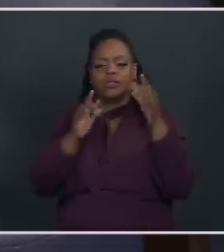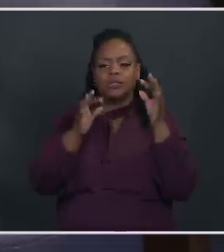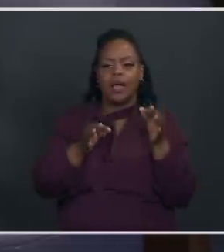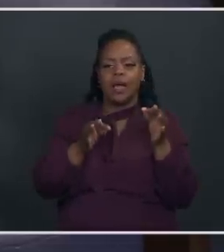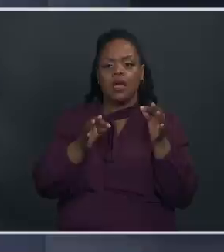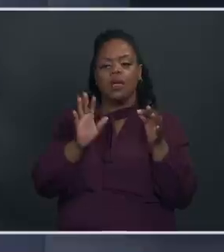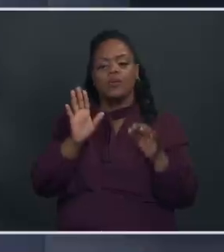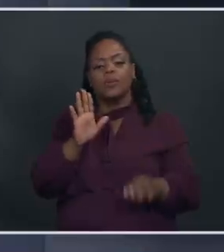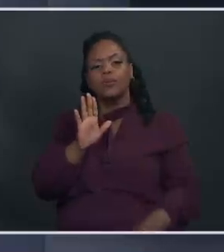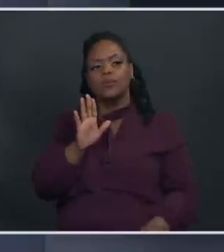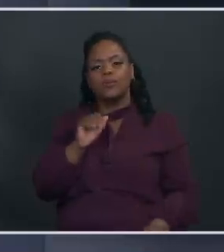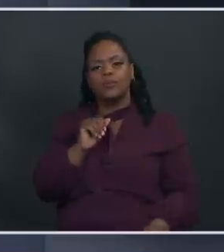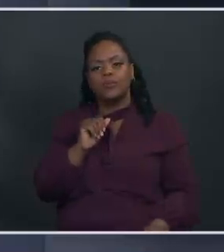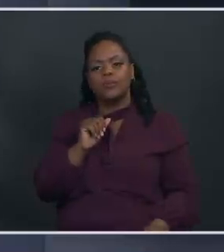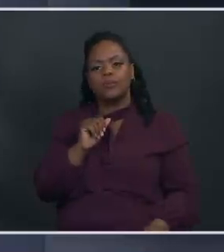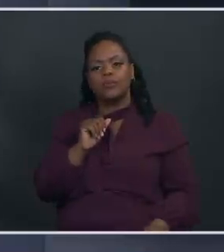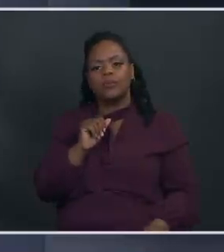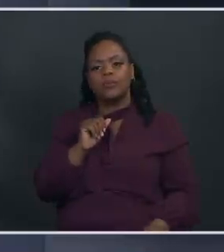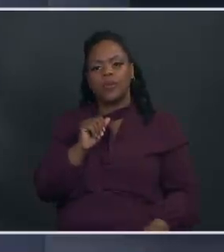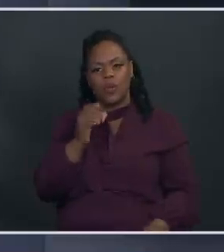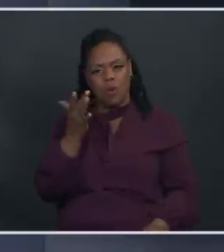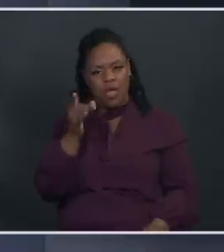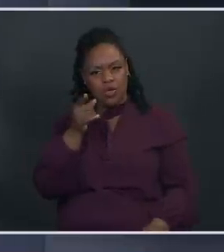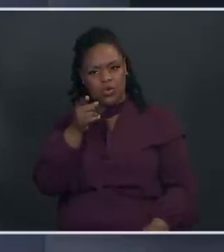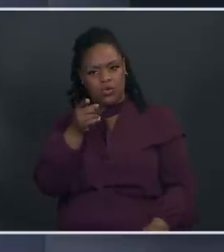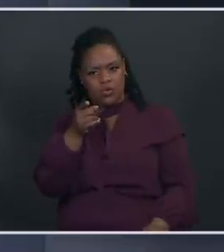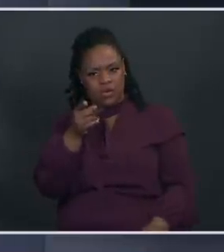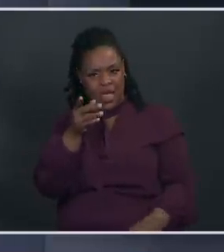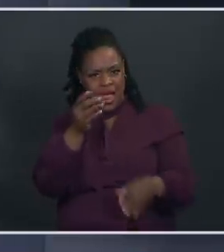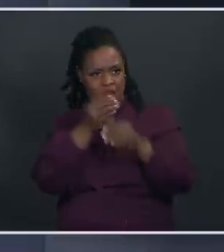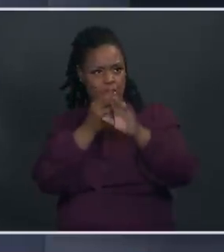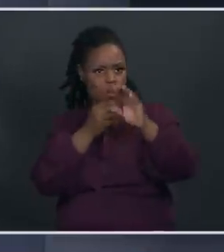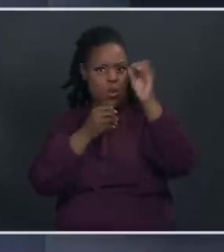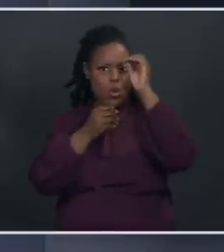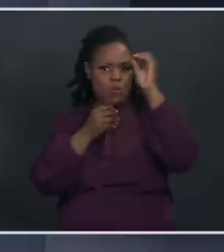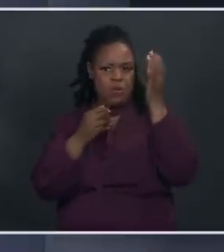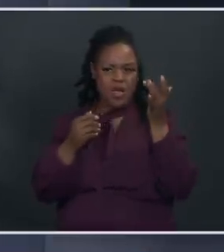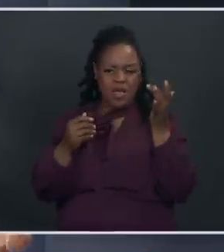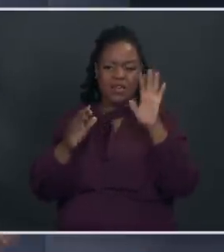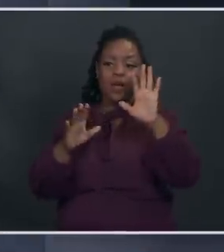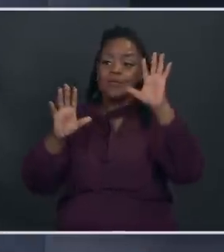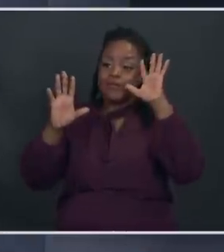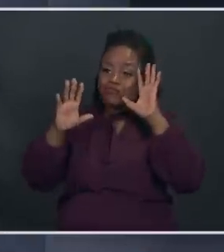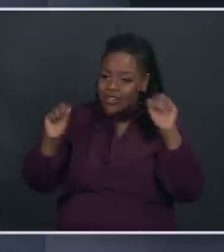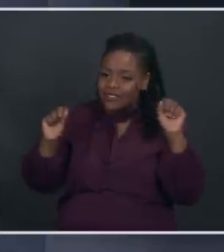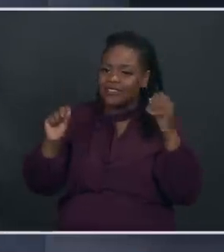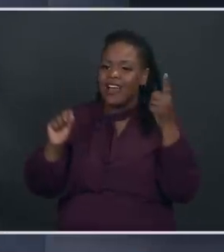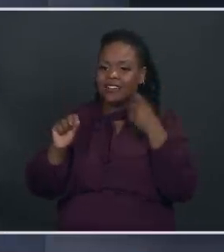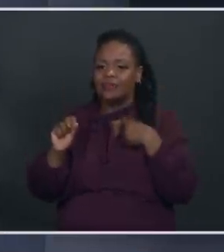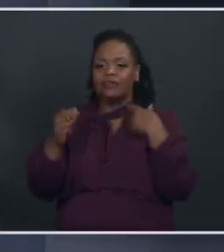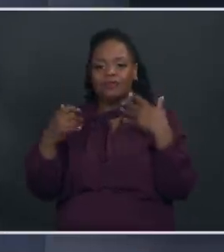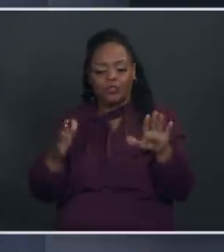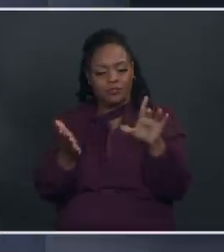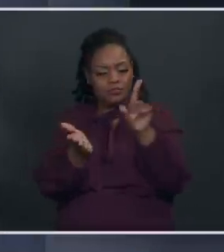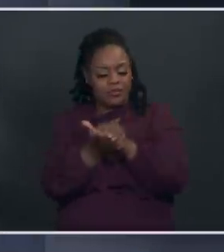Ms. Psaki: We've weighed in many times. The President has been asked about the issue. We put out a statement when the House put out a vote --